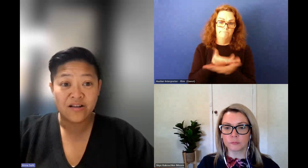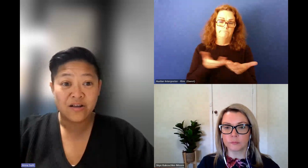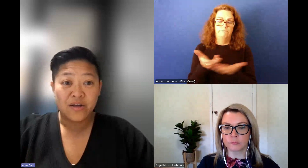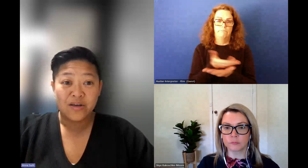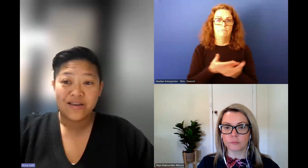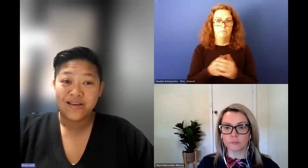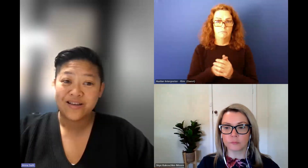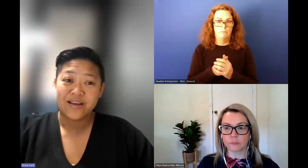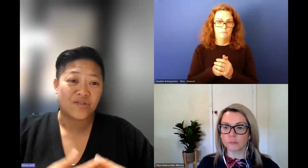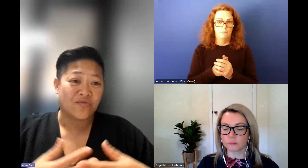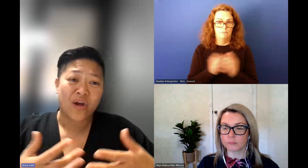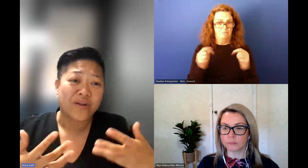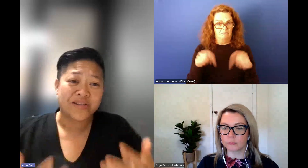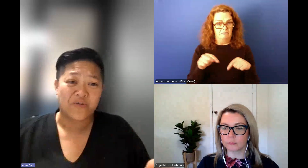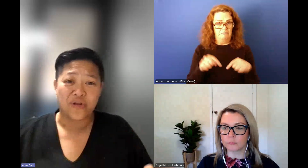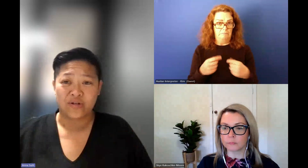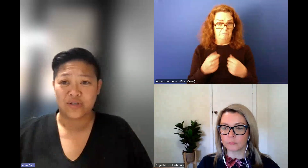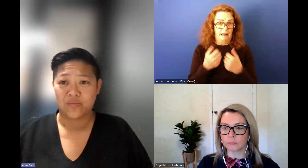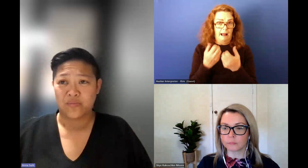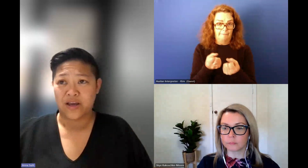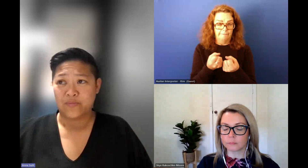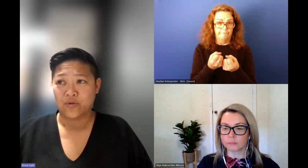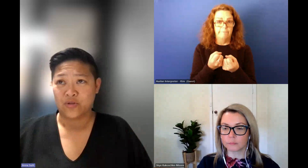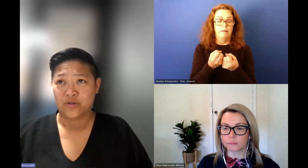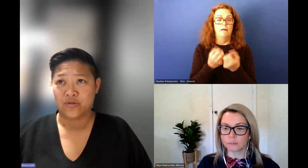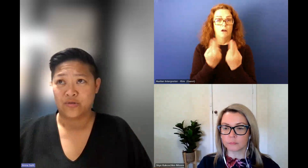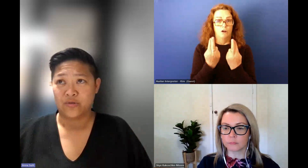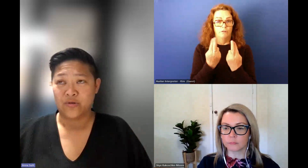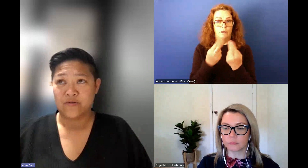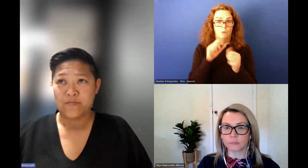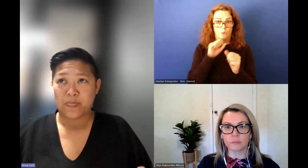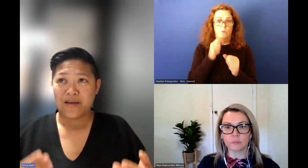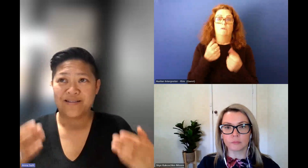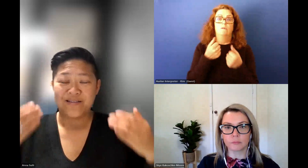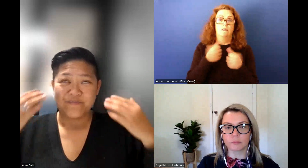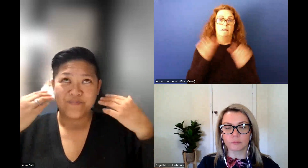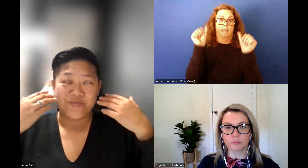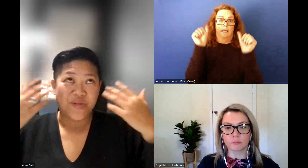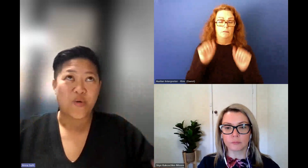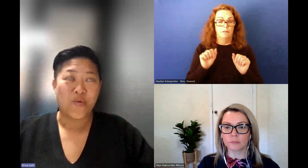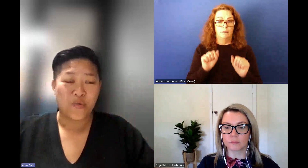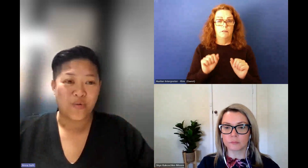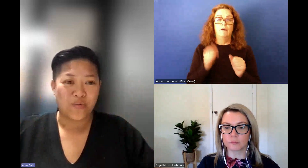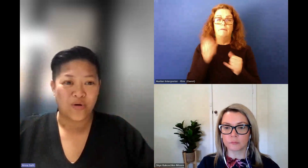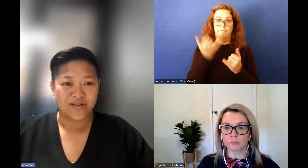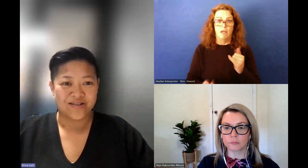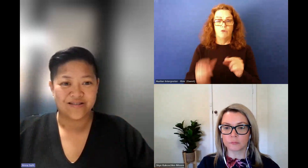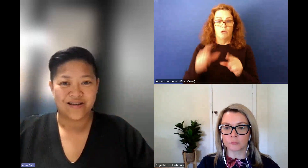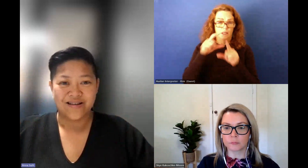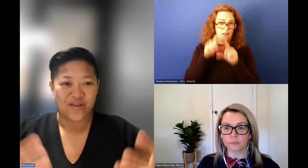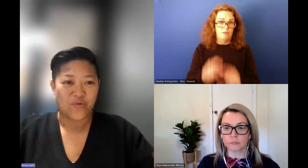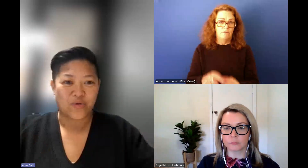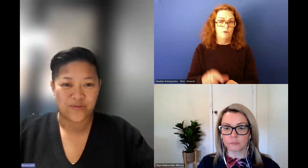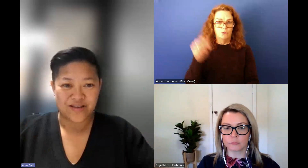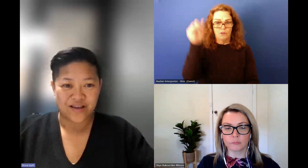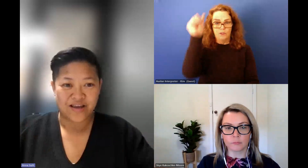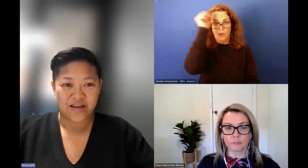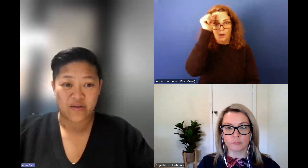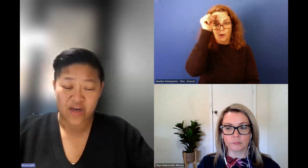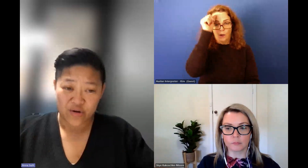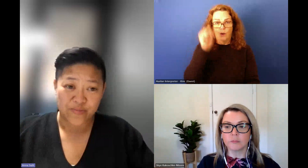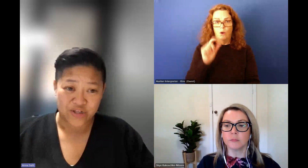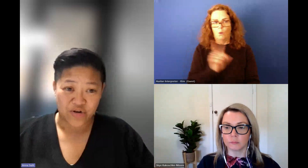here. It's very difficult to be able to know what another group is thinking if that group